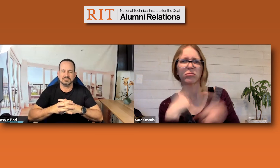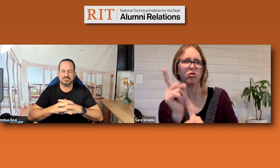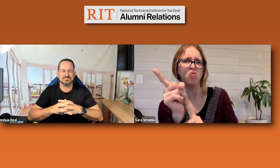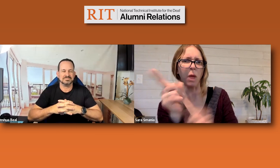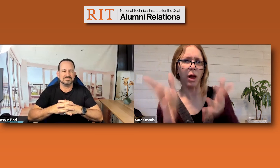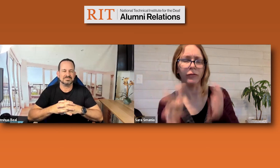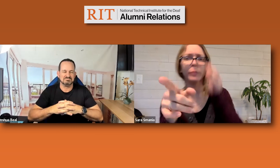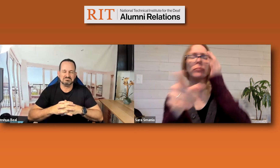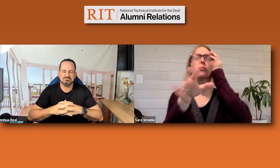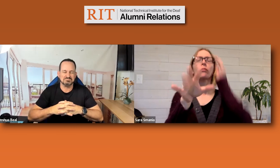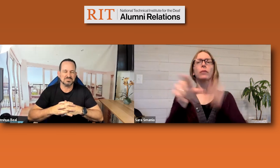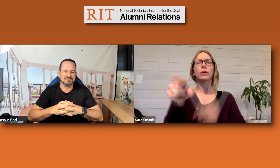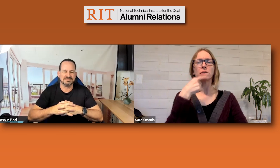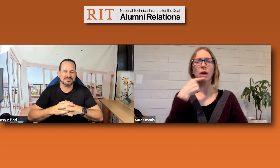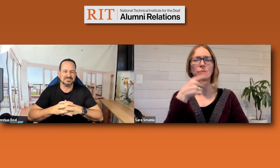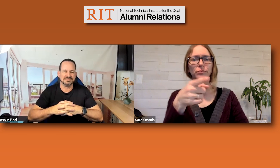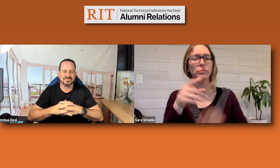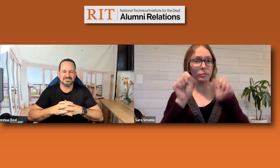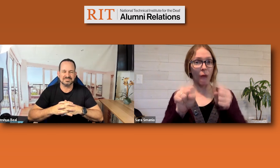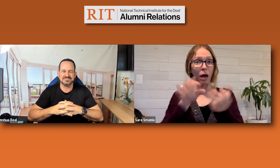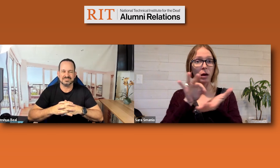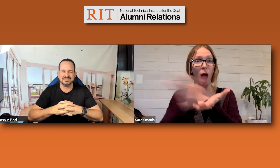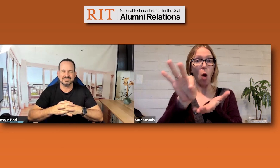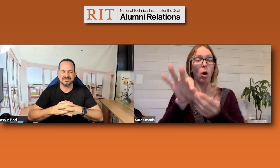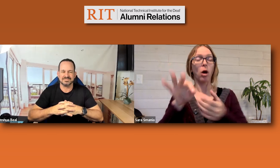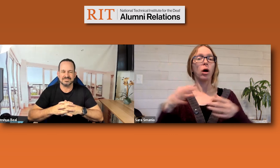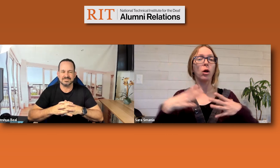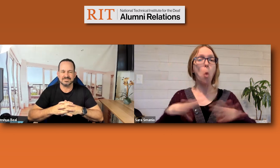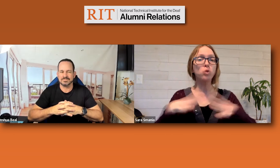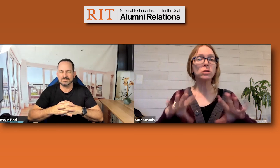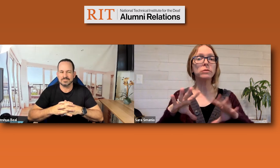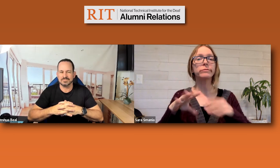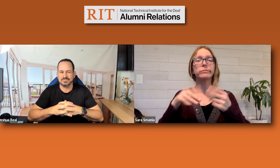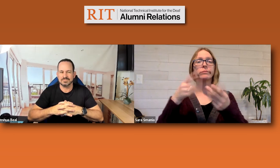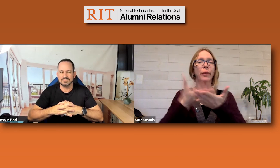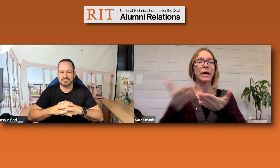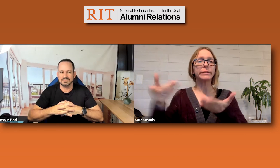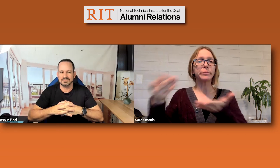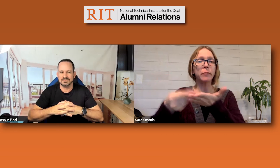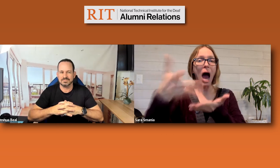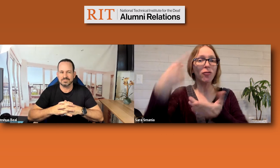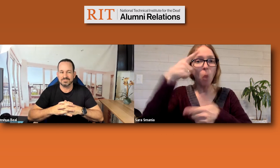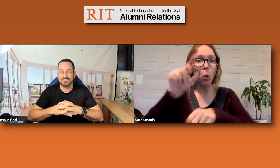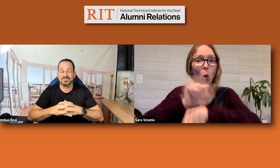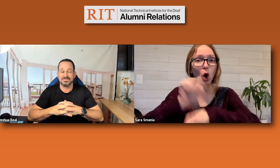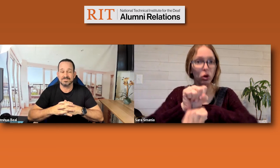OK. We did have one other question come in. "Things that you purchase for work.